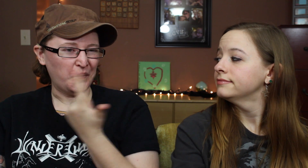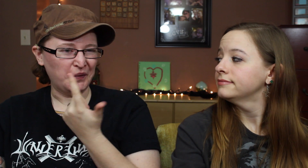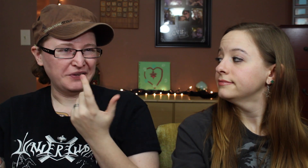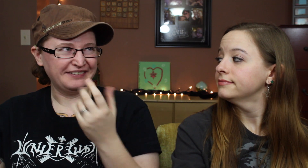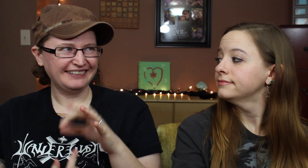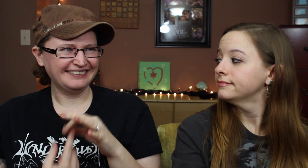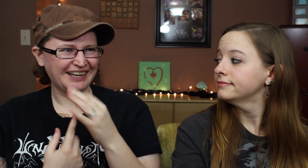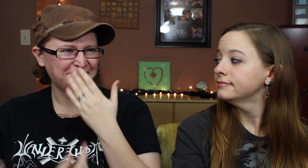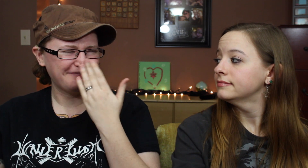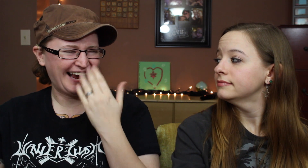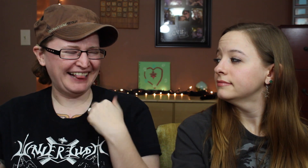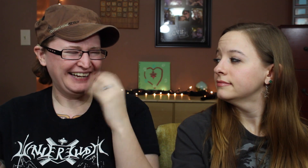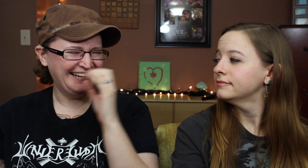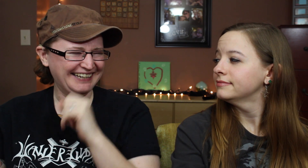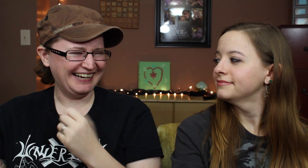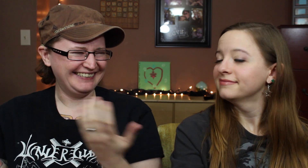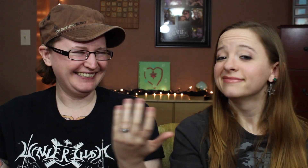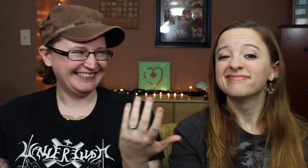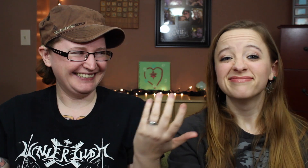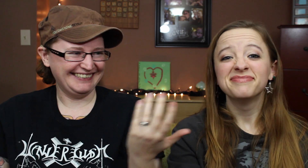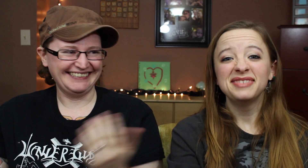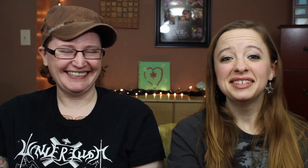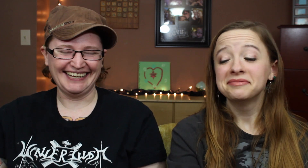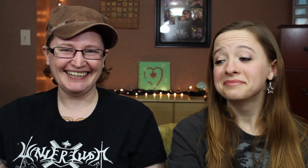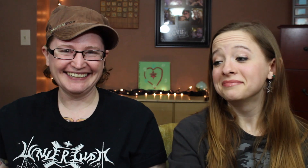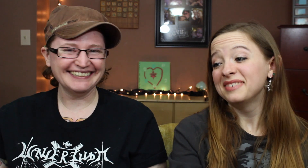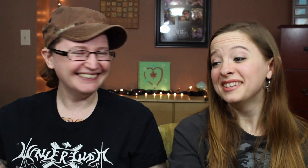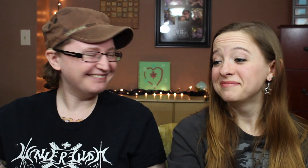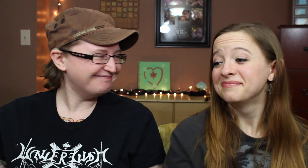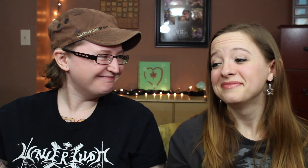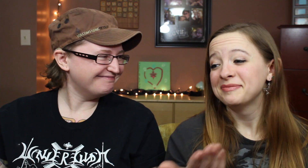and you know tactile I guess. I think it's everything execpt smelling.